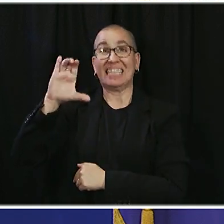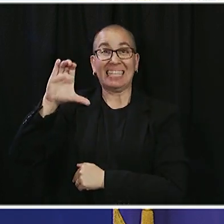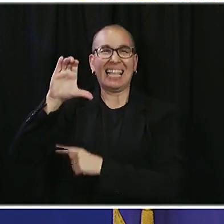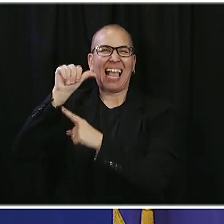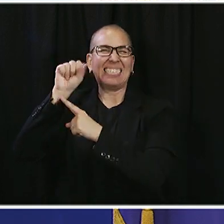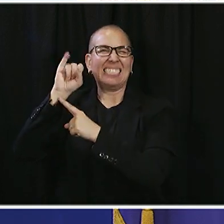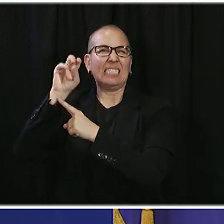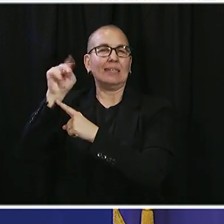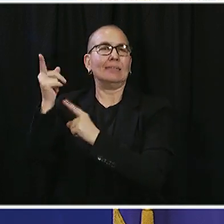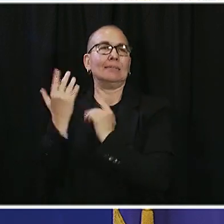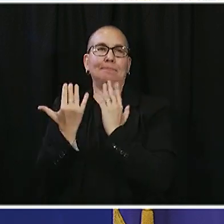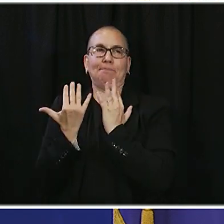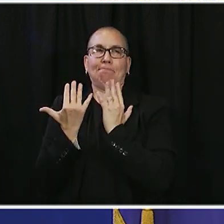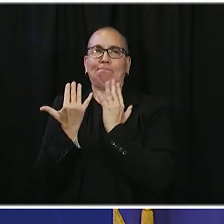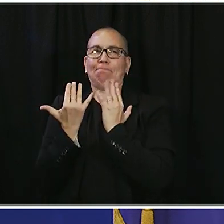SOME ARE WAITING UNTIL THE END OF MONTH LIKE